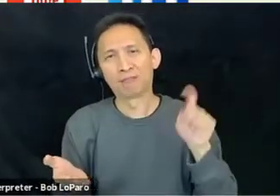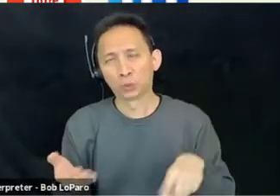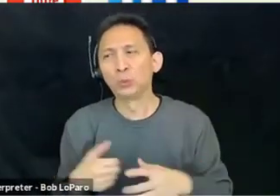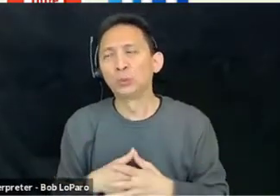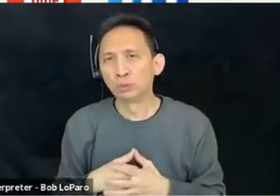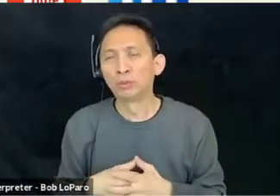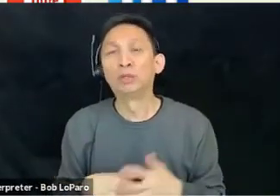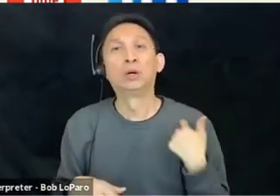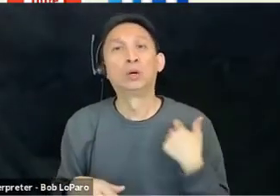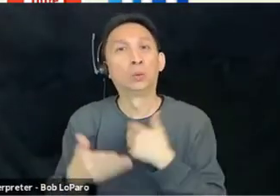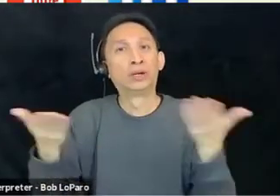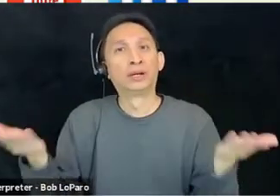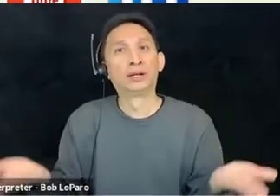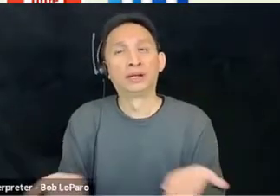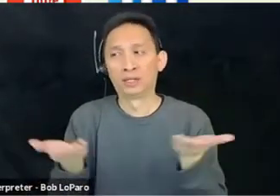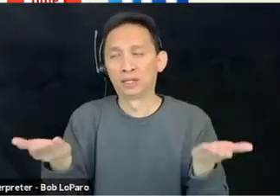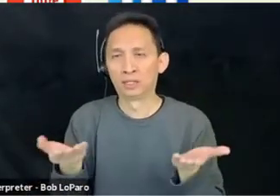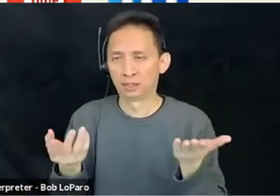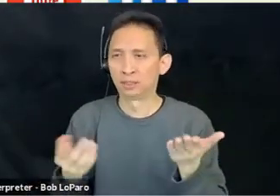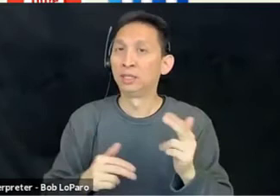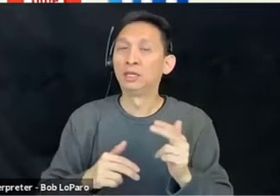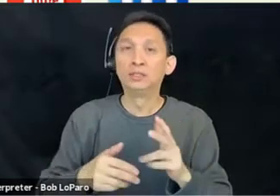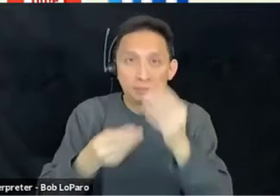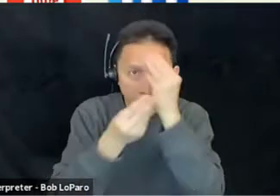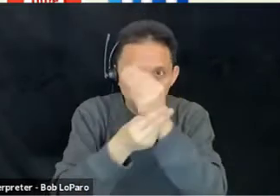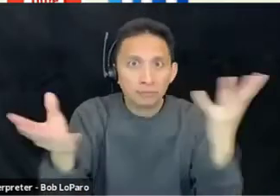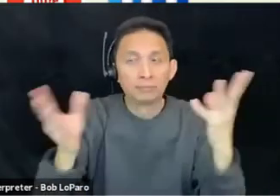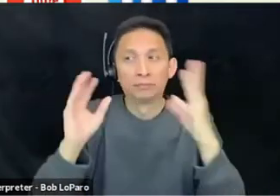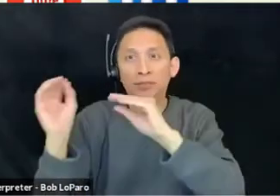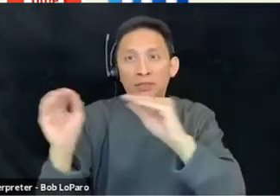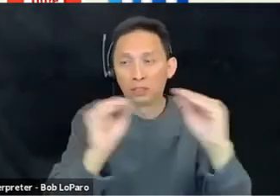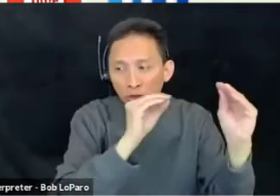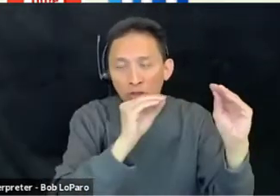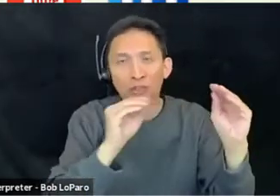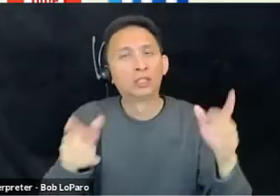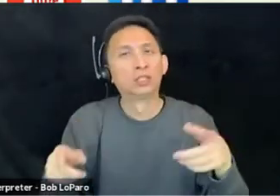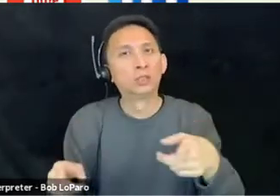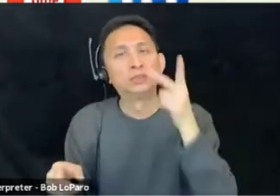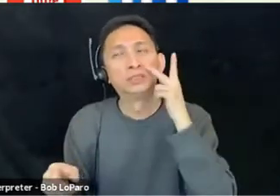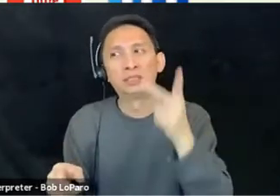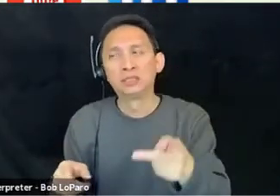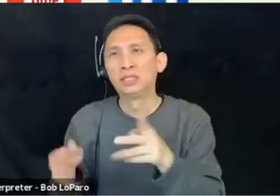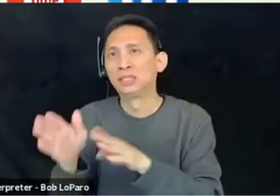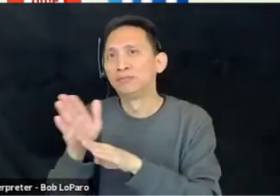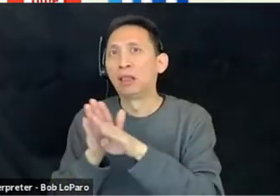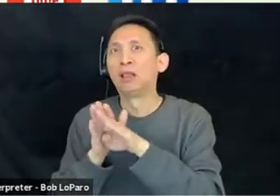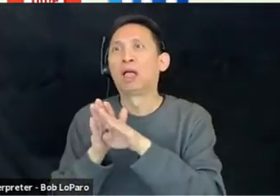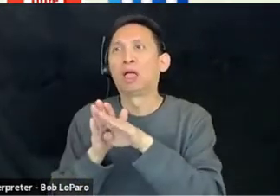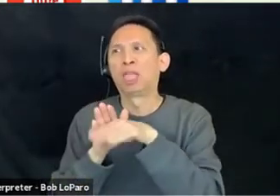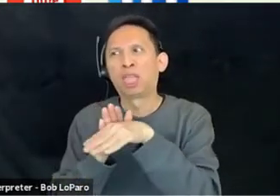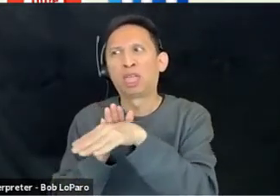because when you see these developmental delays, the combined vision and hearing loss, the liver dysfunction,